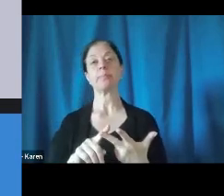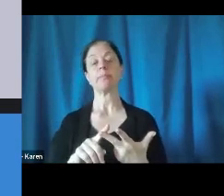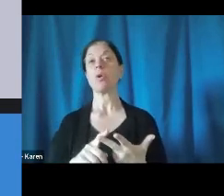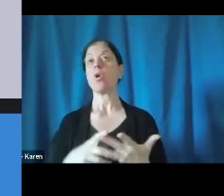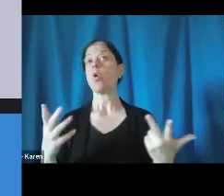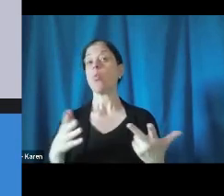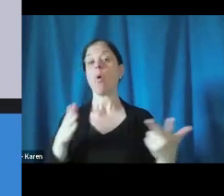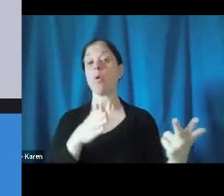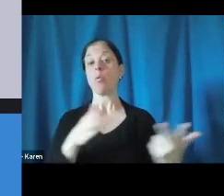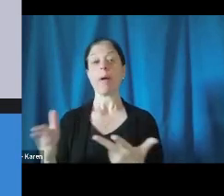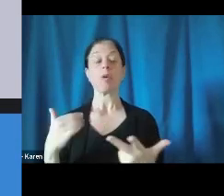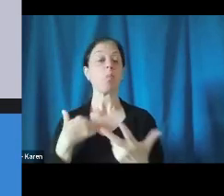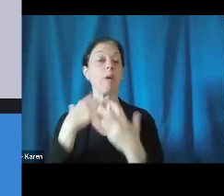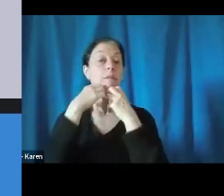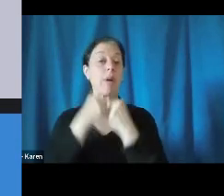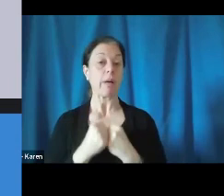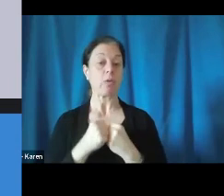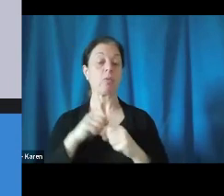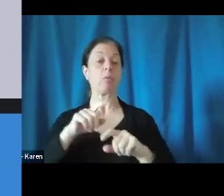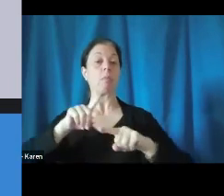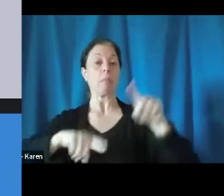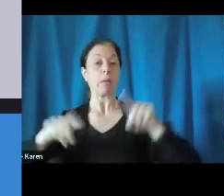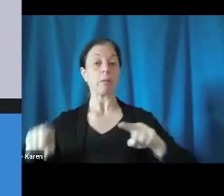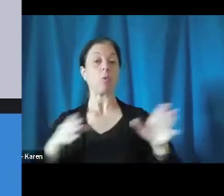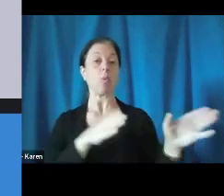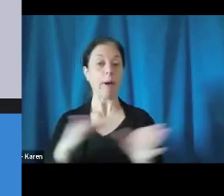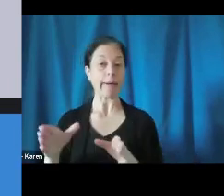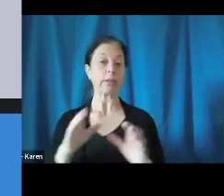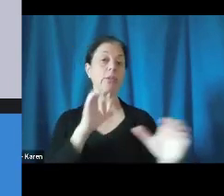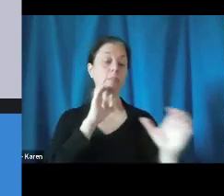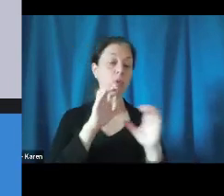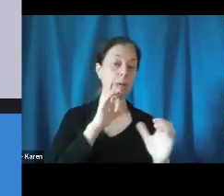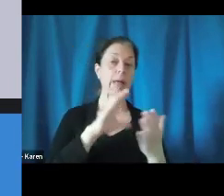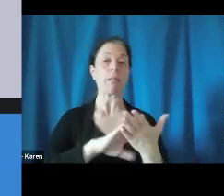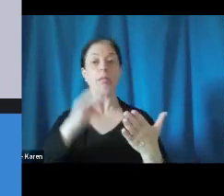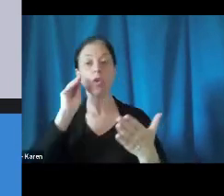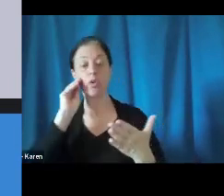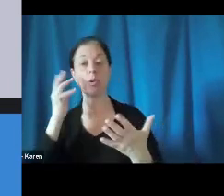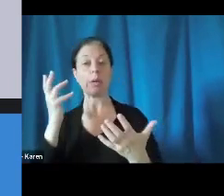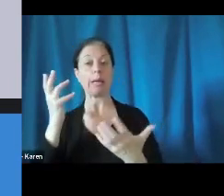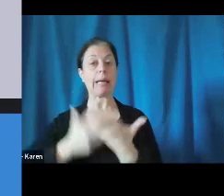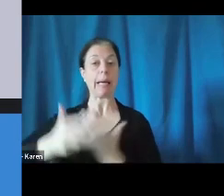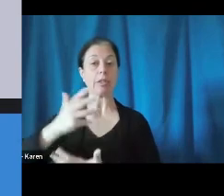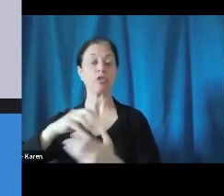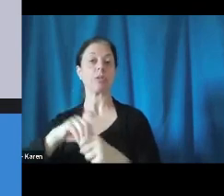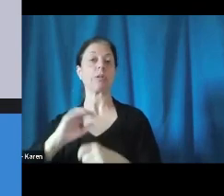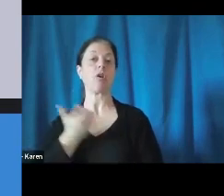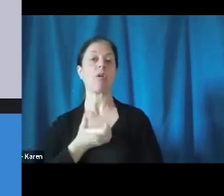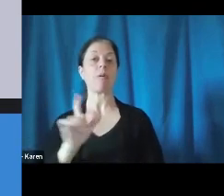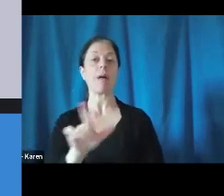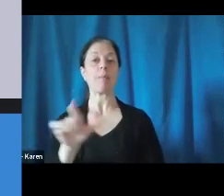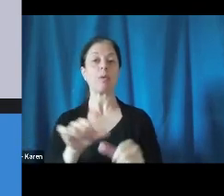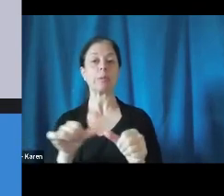programs and reflect the voices, history and cultures of disabled people? In what ways do we value multiple ways of